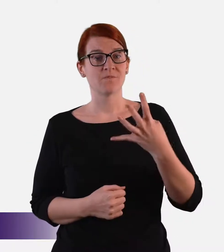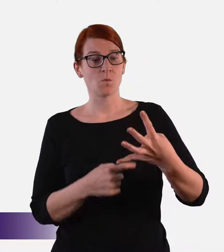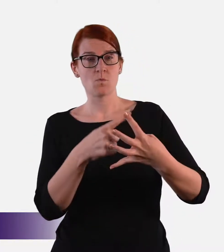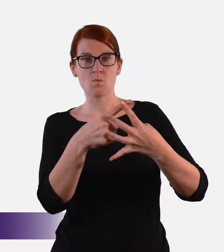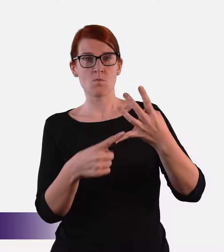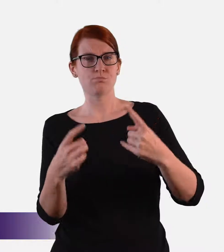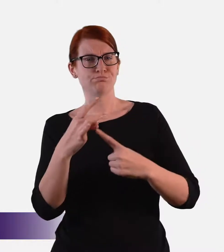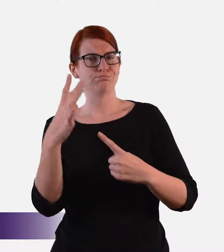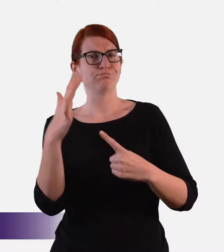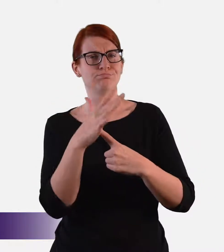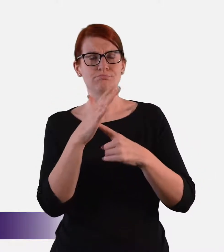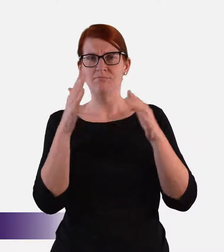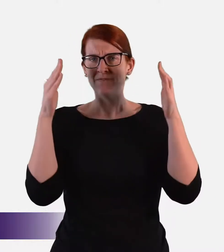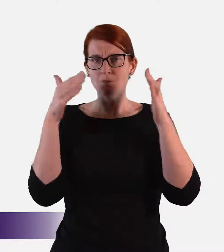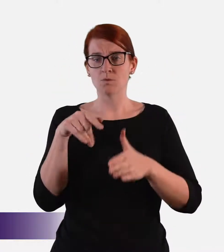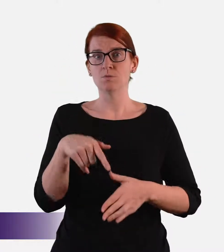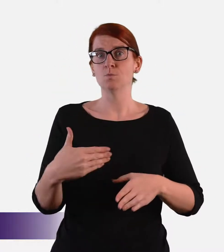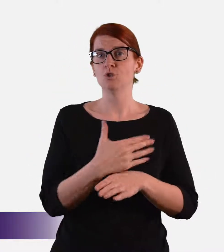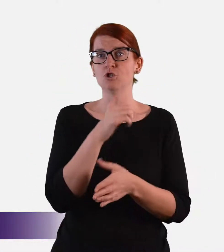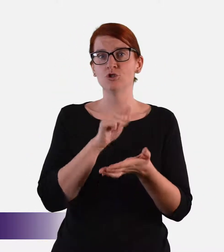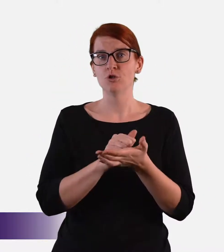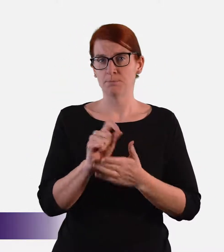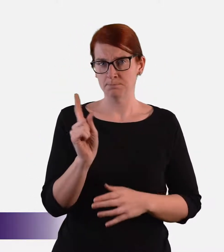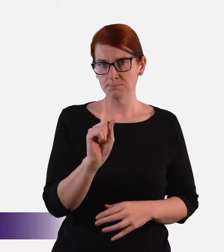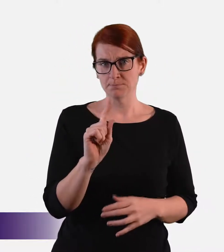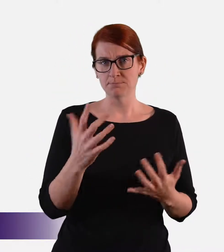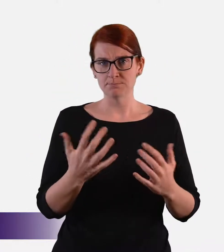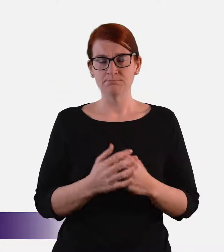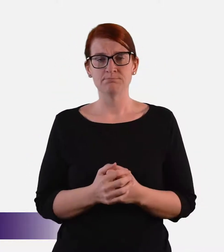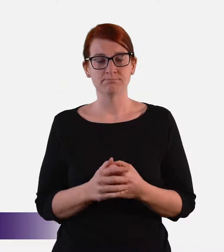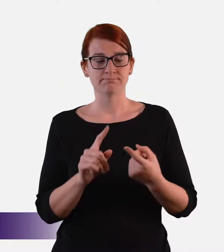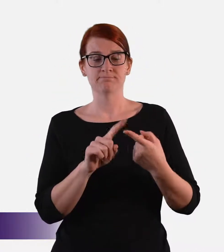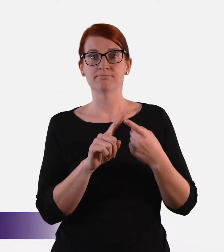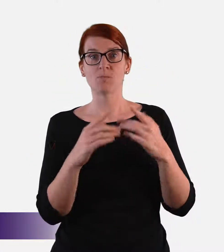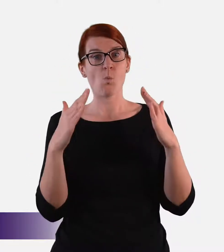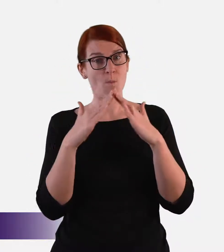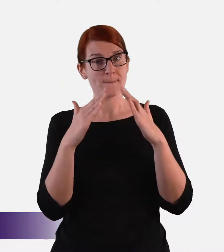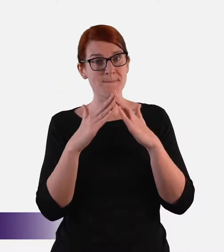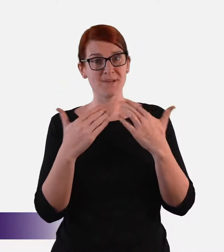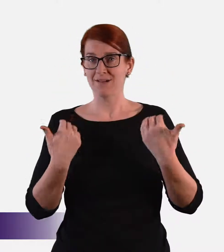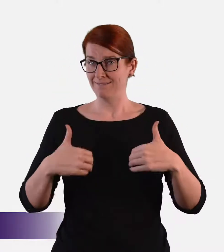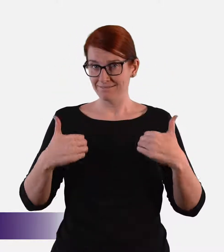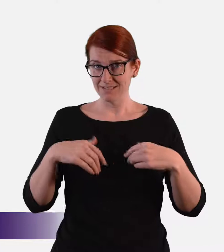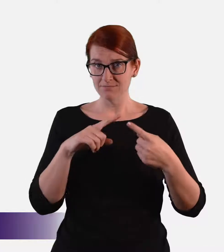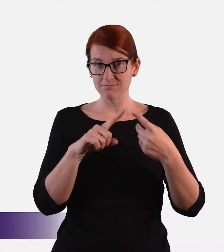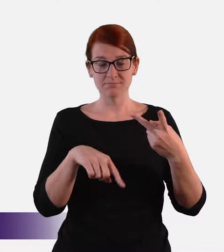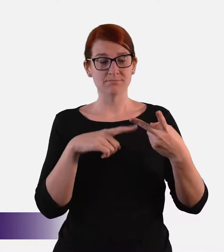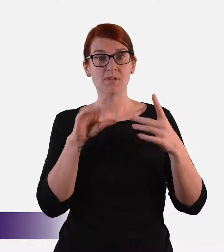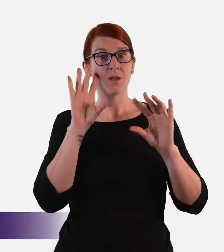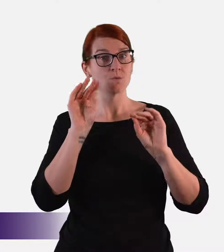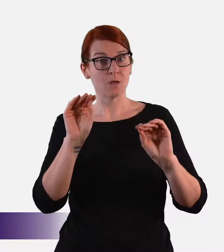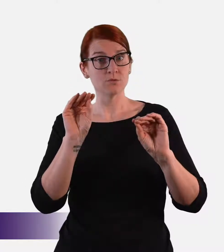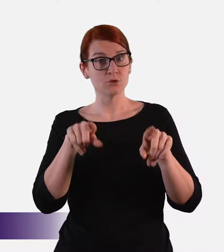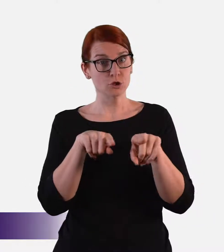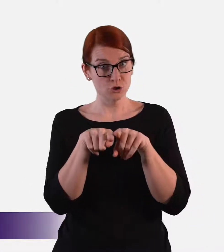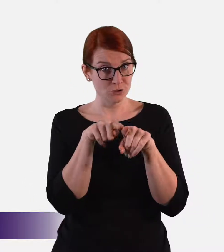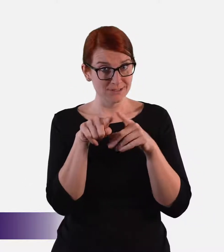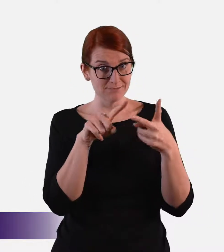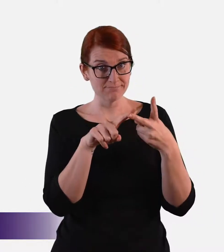The four key areas of focus addressed by the workshop were: homes and living, education and learning,